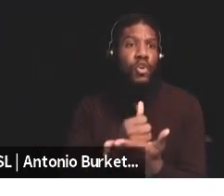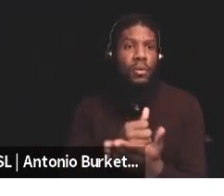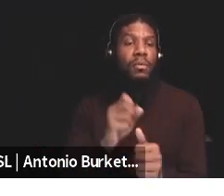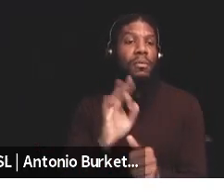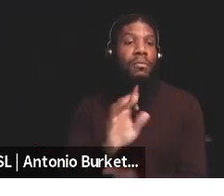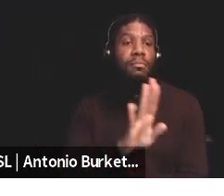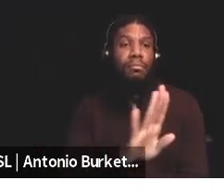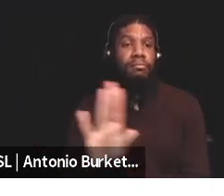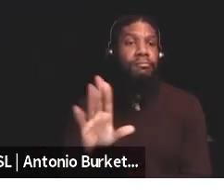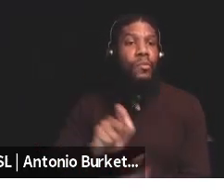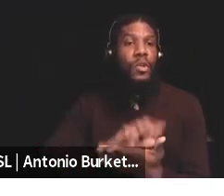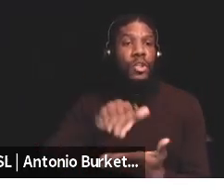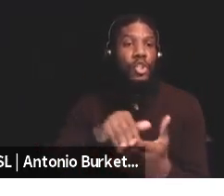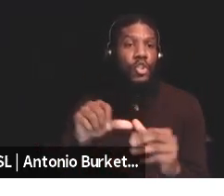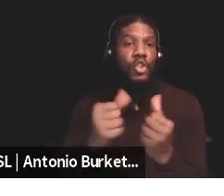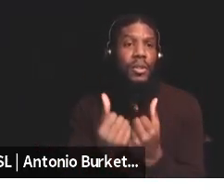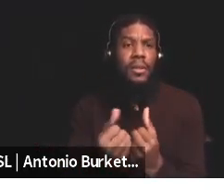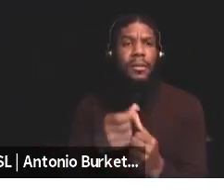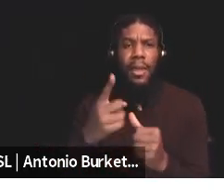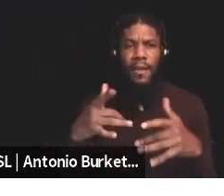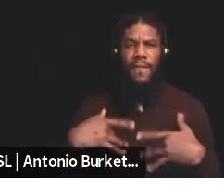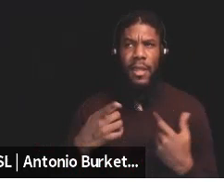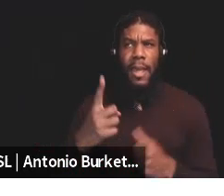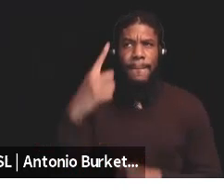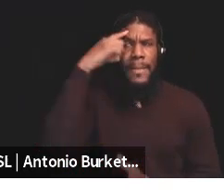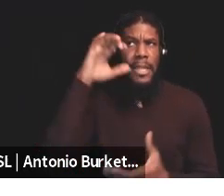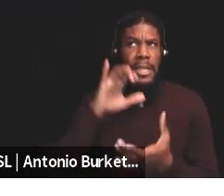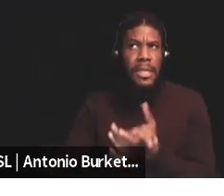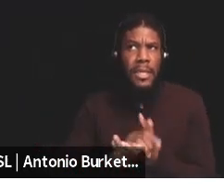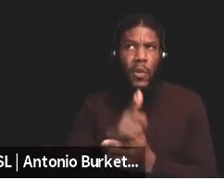through an event that I believe was organized by the Rocky Mountain